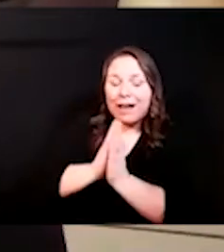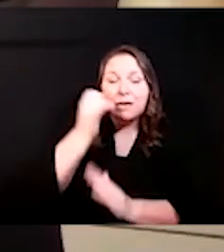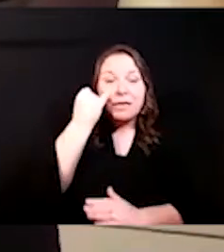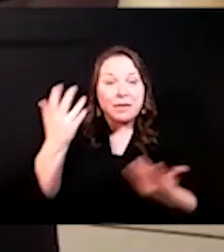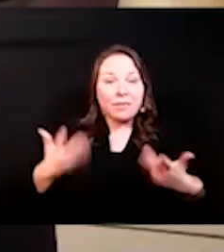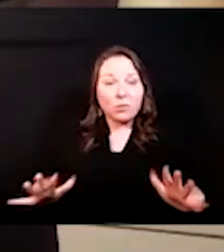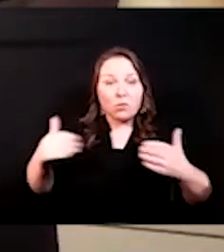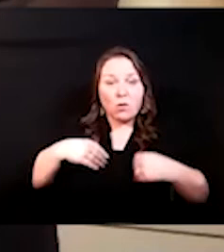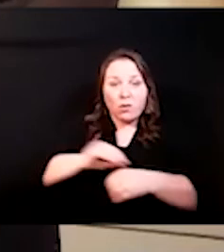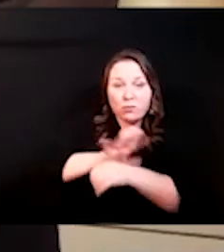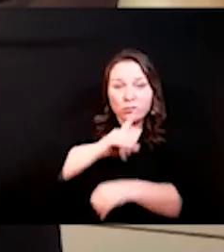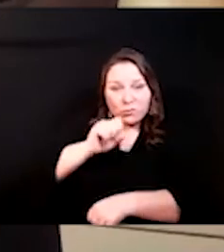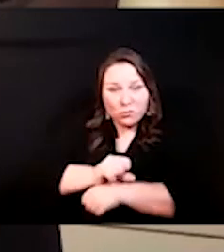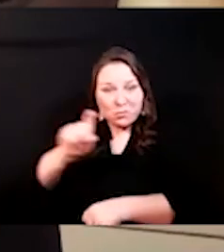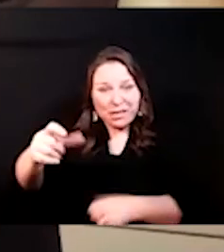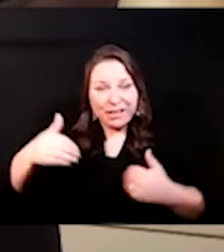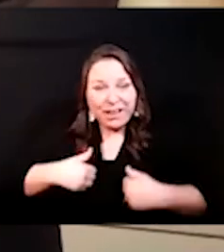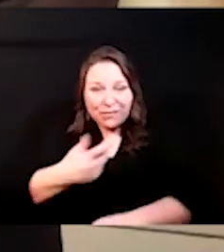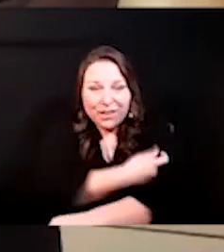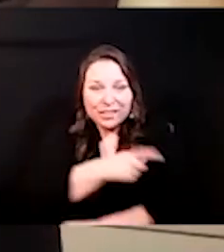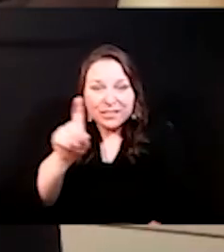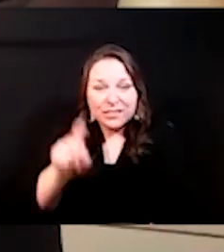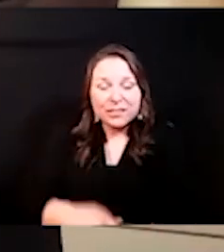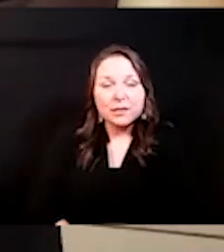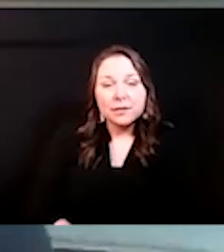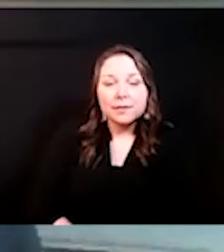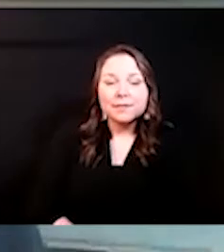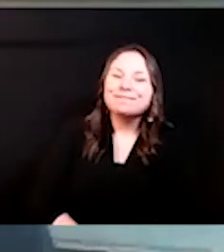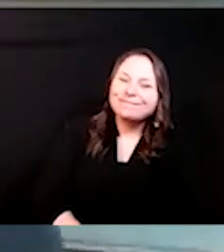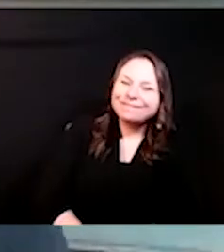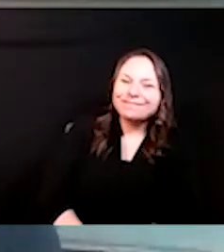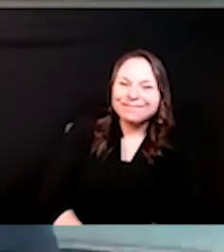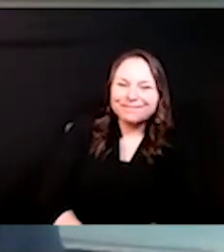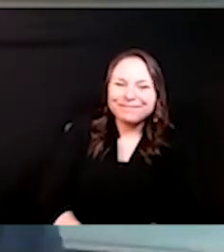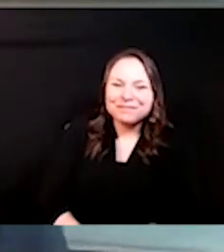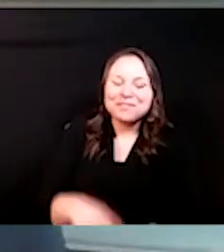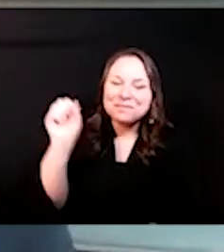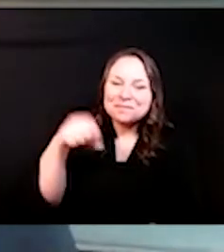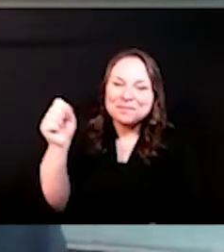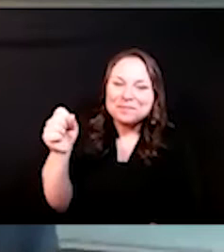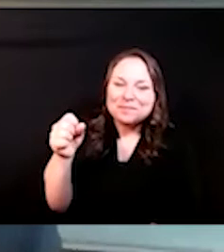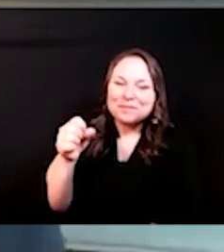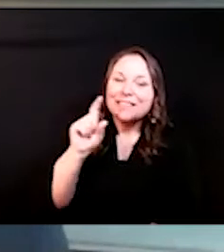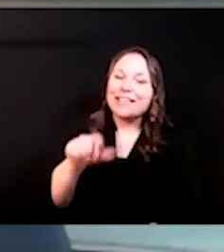ALREADY, DO THEY REALLY NEED THE SECOND DOSE OF THE VACCINE ? » YEAH. THIS HAS BEEN A HOT